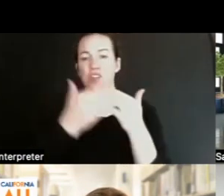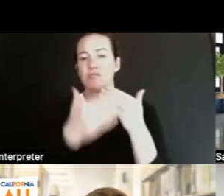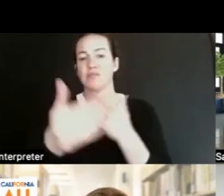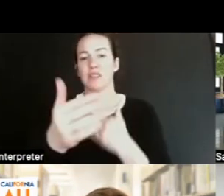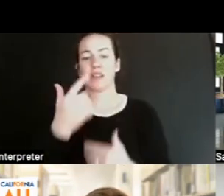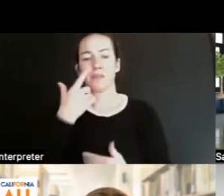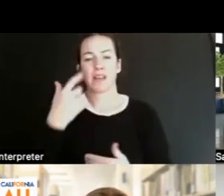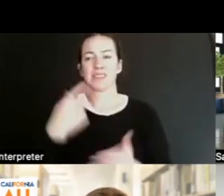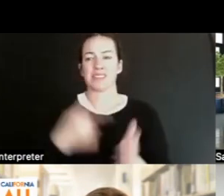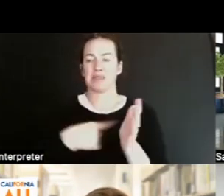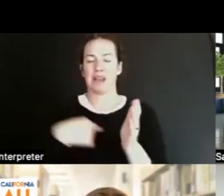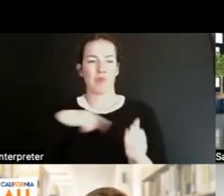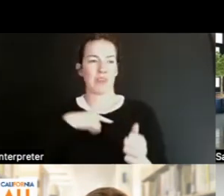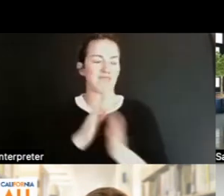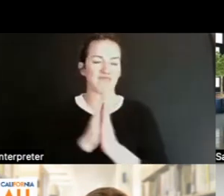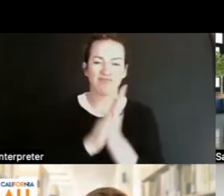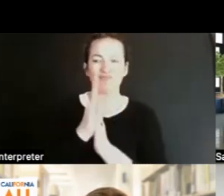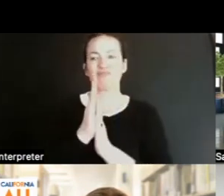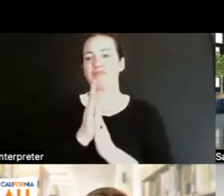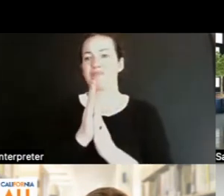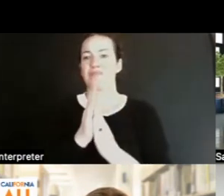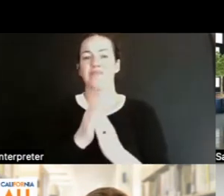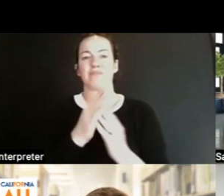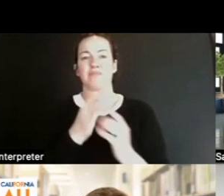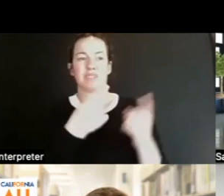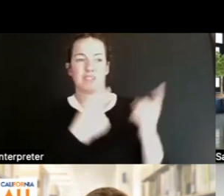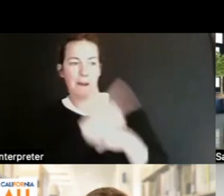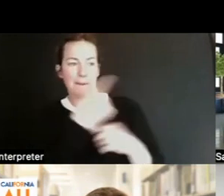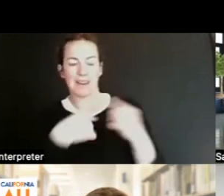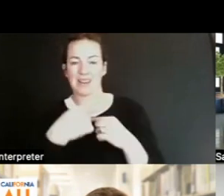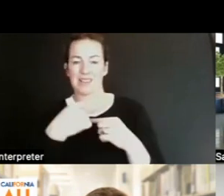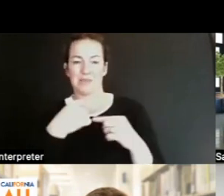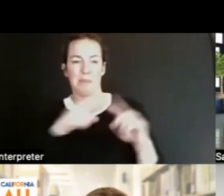we had these initiatives coming down, and not really comprehending what was happening down at